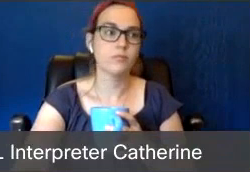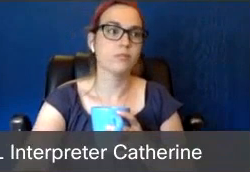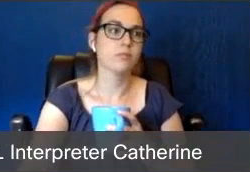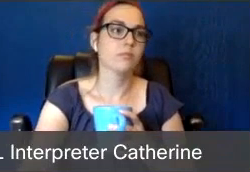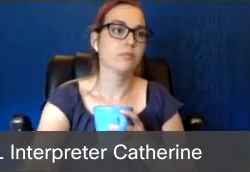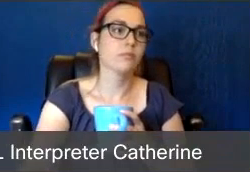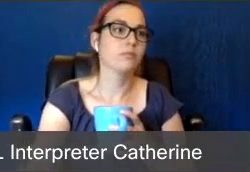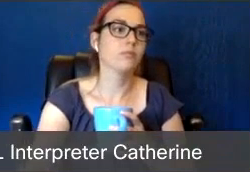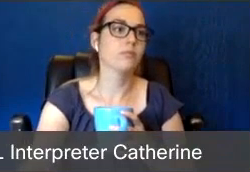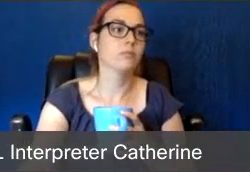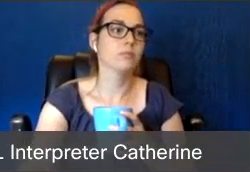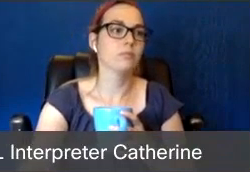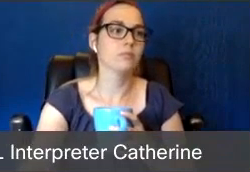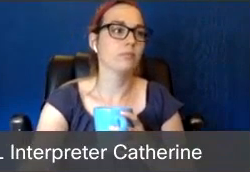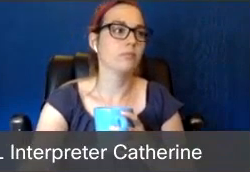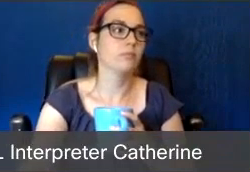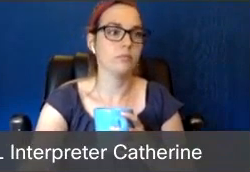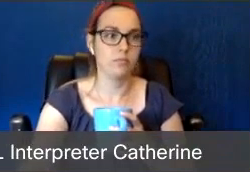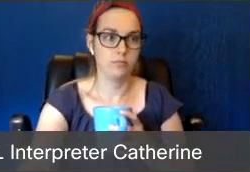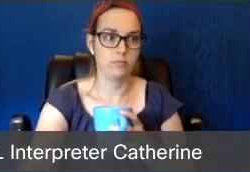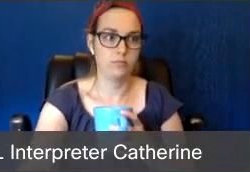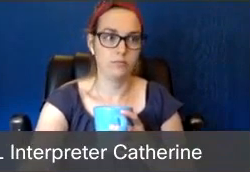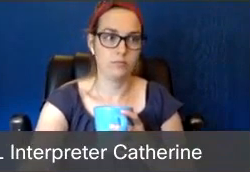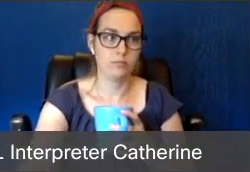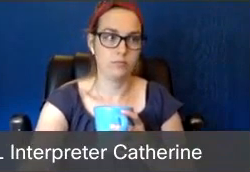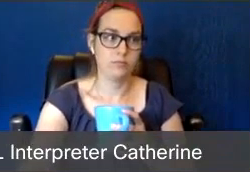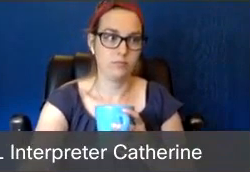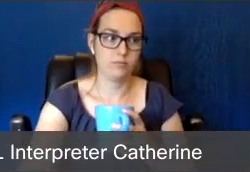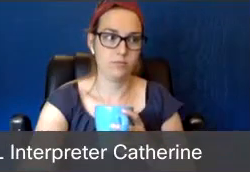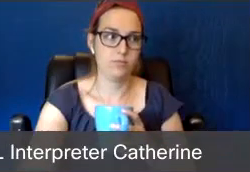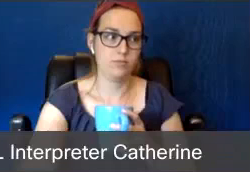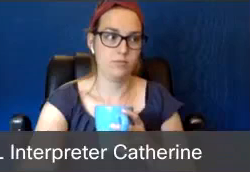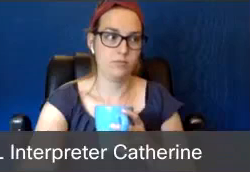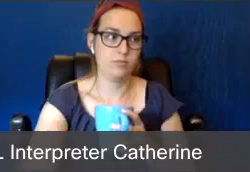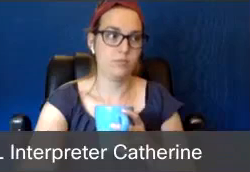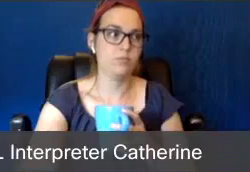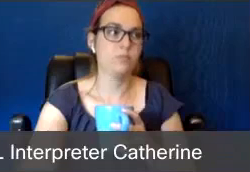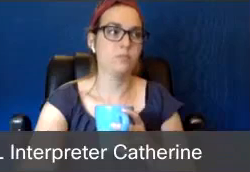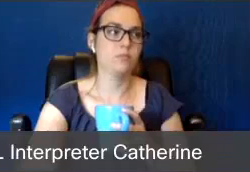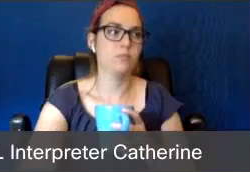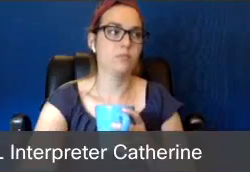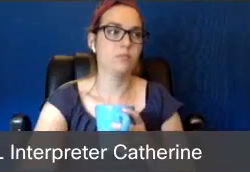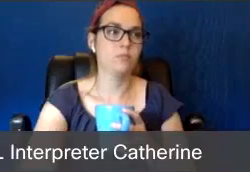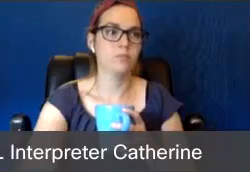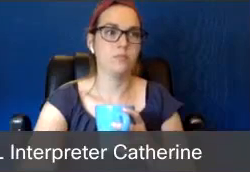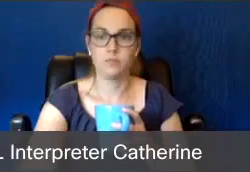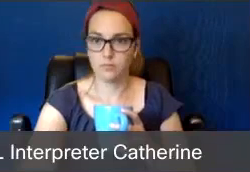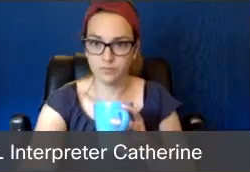are committed to both evidence-based practices shown to improve outcomes while also protecting participant